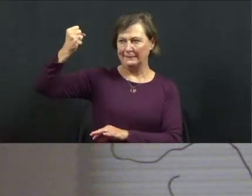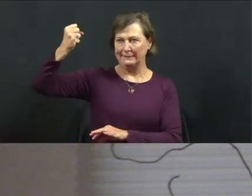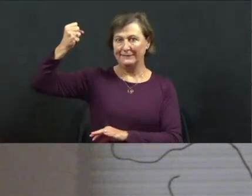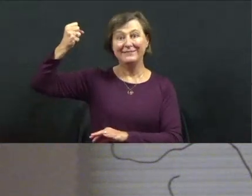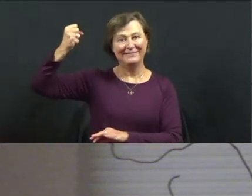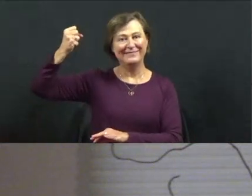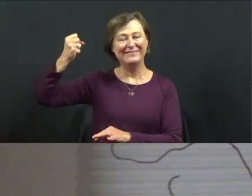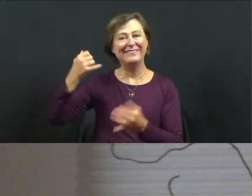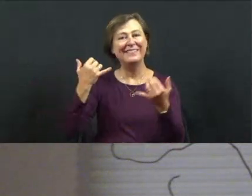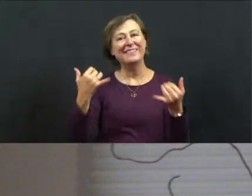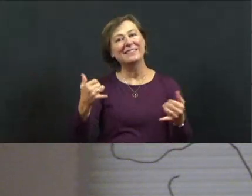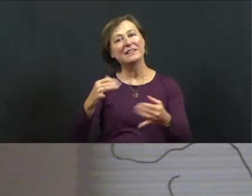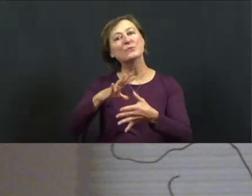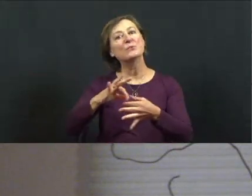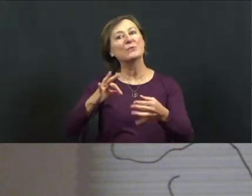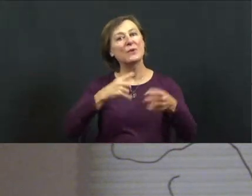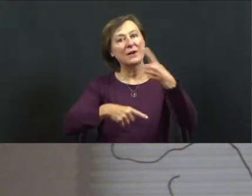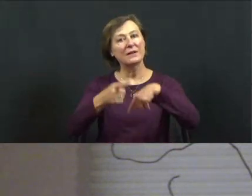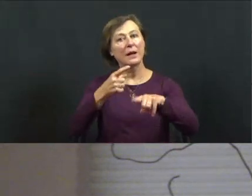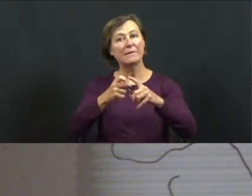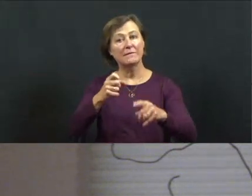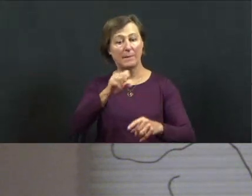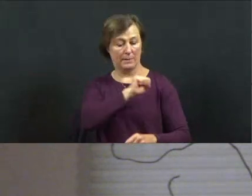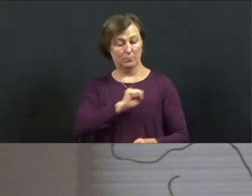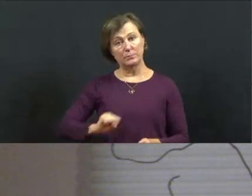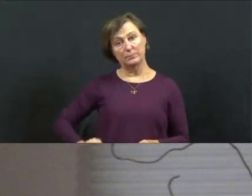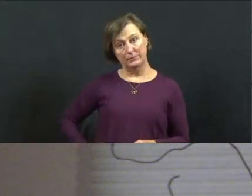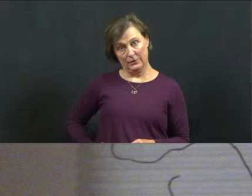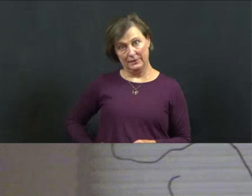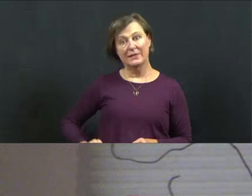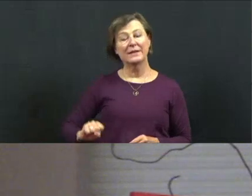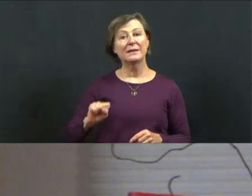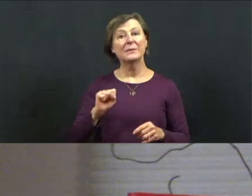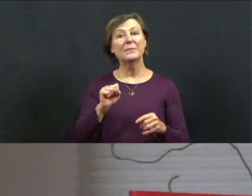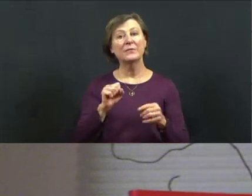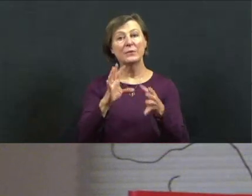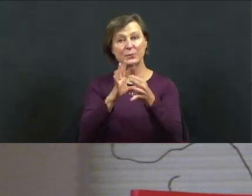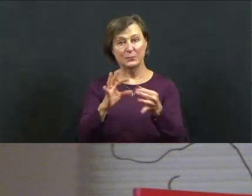This story comes from "Prince Siddhartha: the Story of the Buddha,"